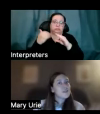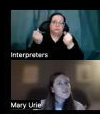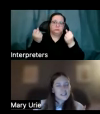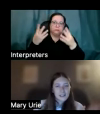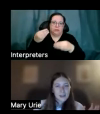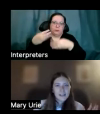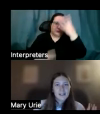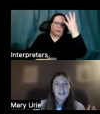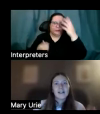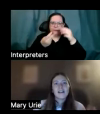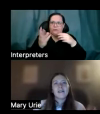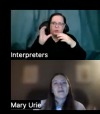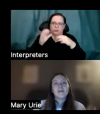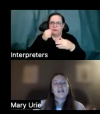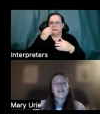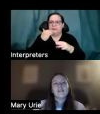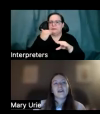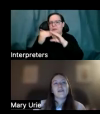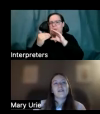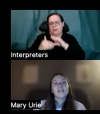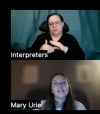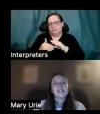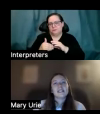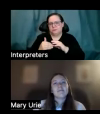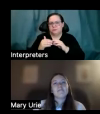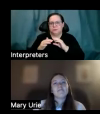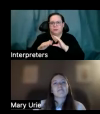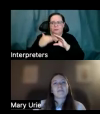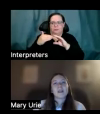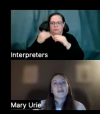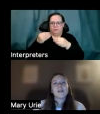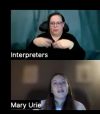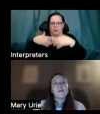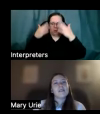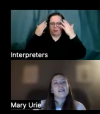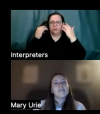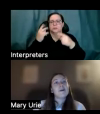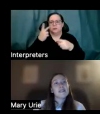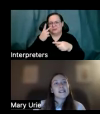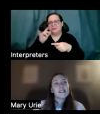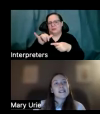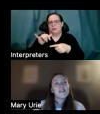hundreds of emails. And so in what if you are sending a letter